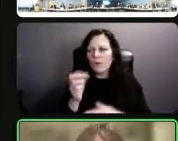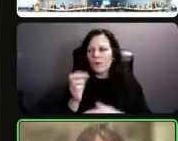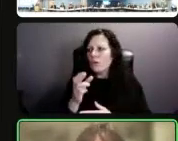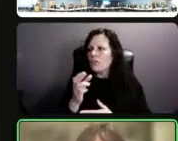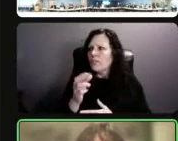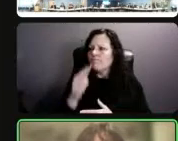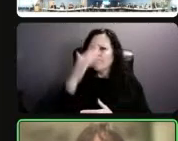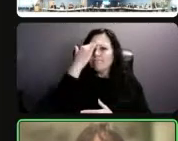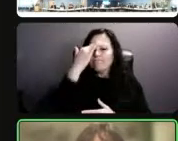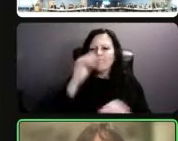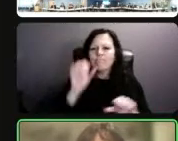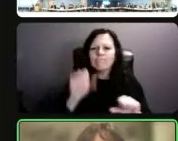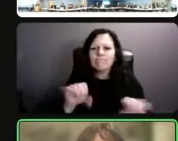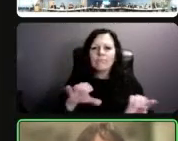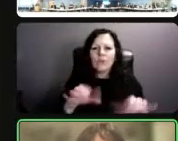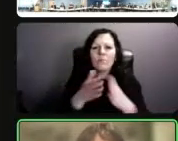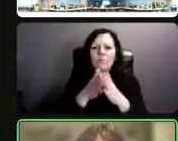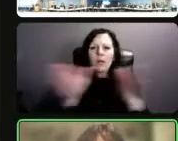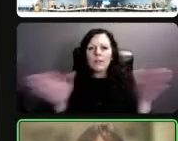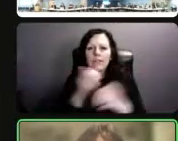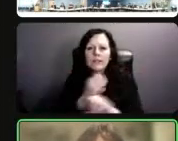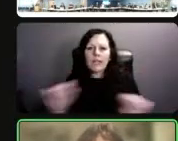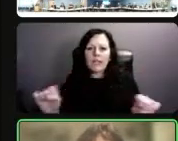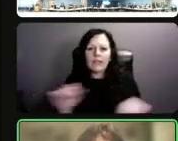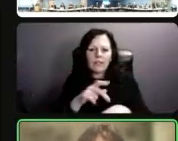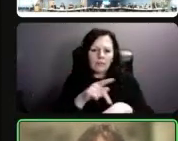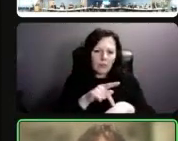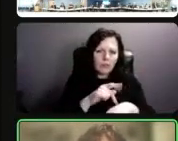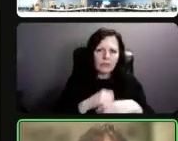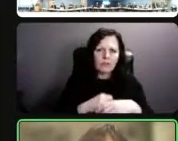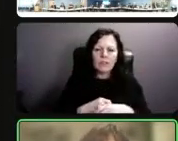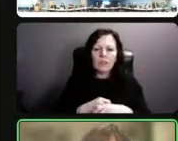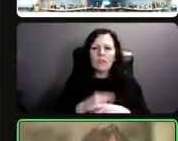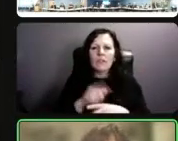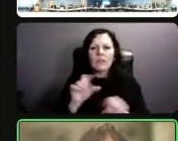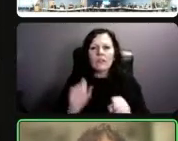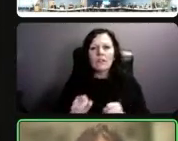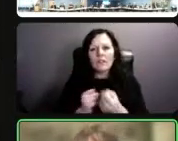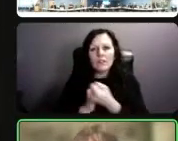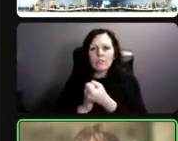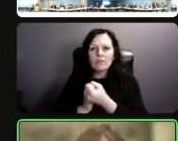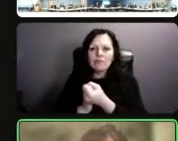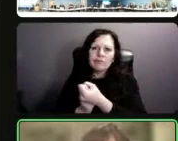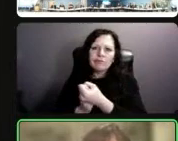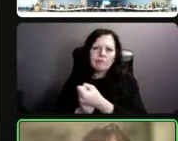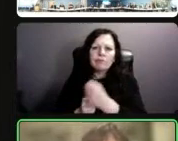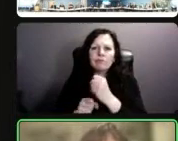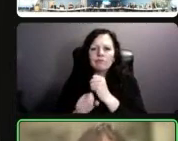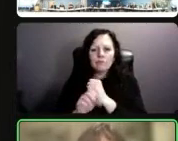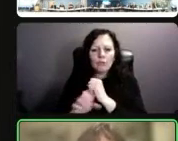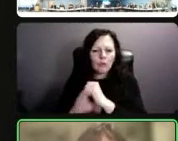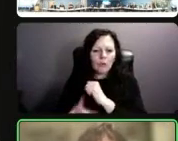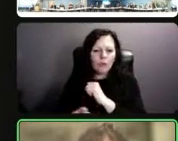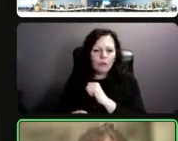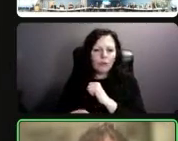THE THAT COULD FOCUS ON PUBLIC